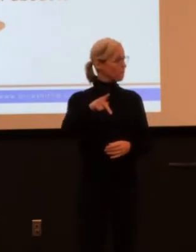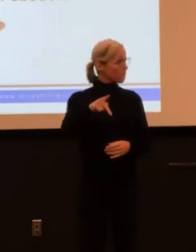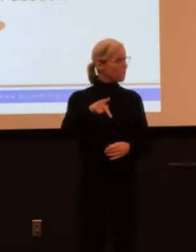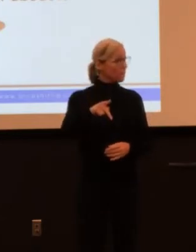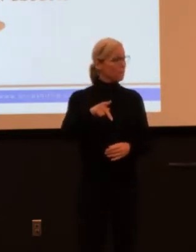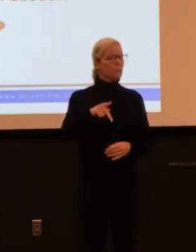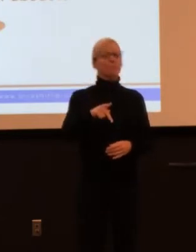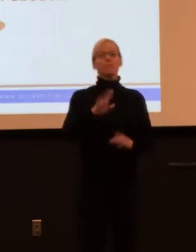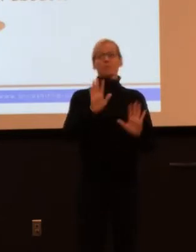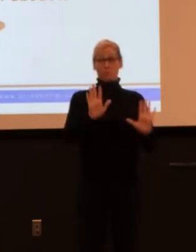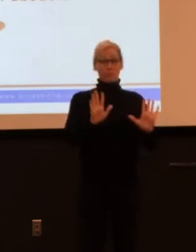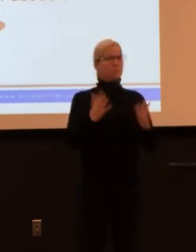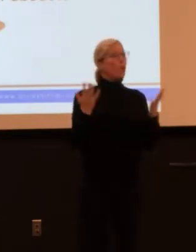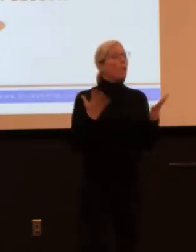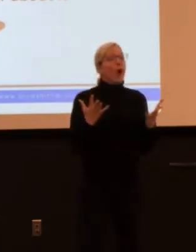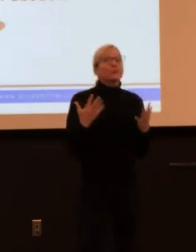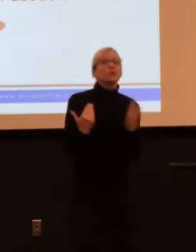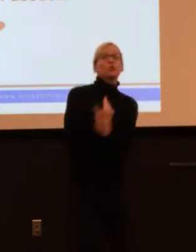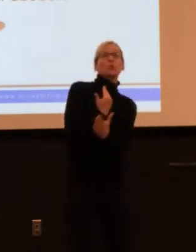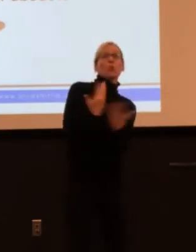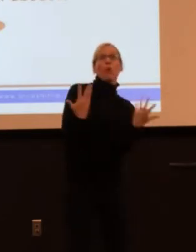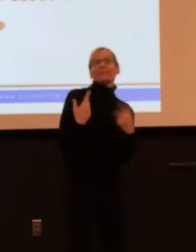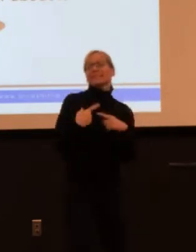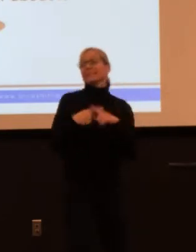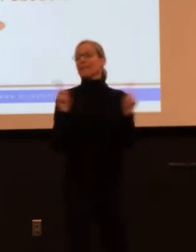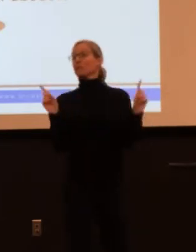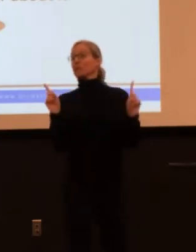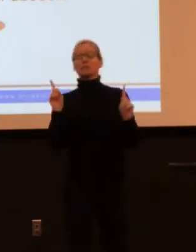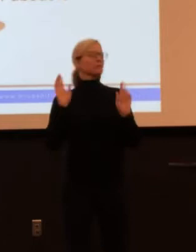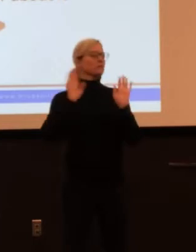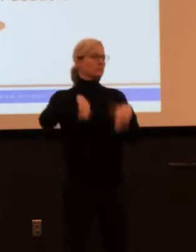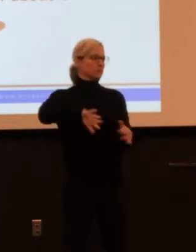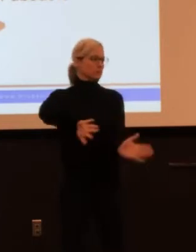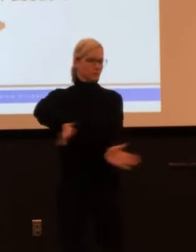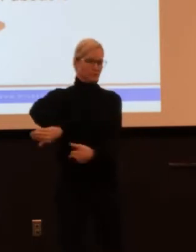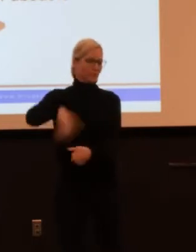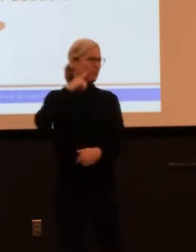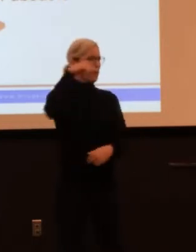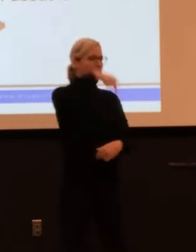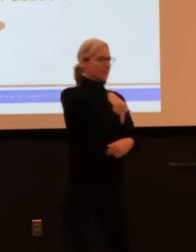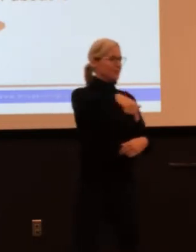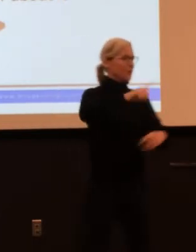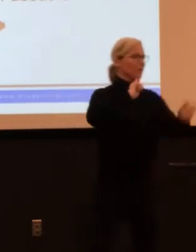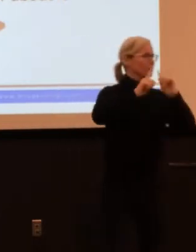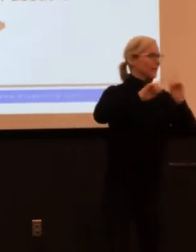for our purposes exactly what's new about this mousetrap, we'll just assume there's something about it